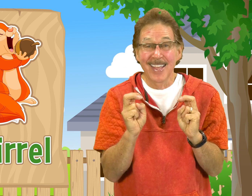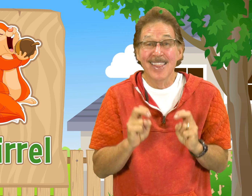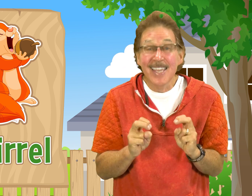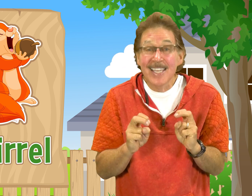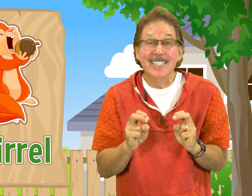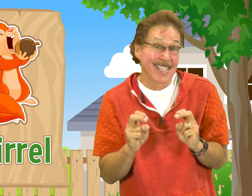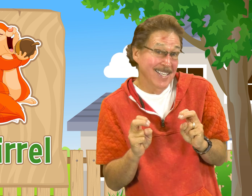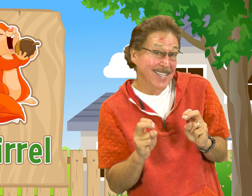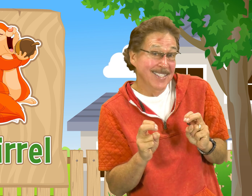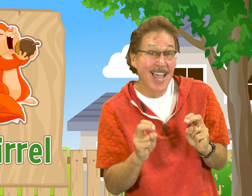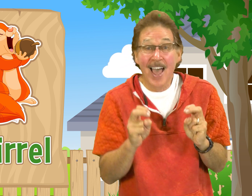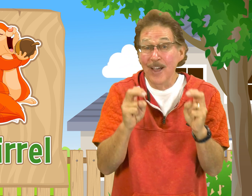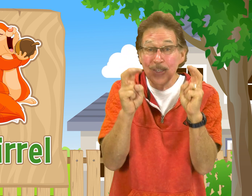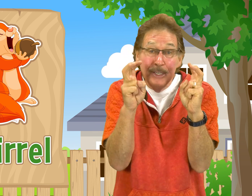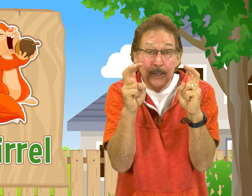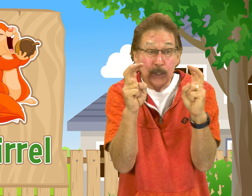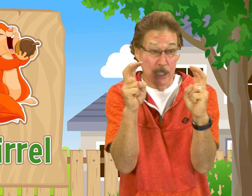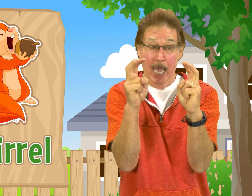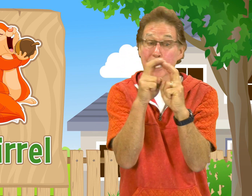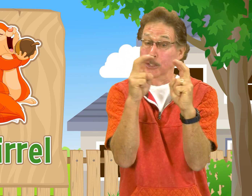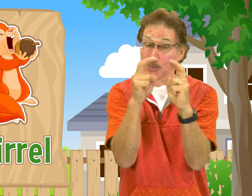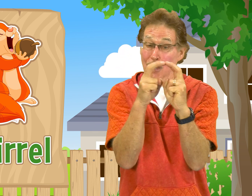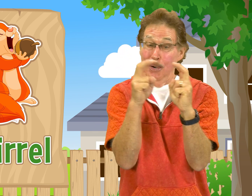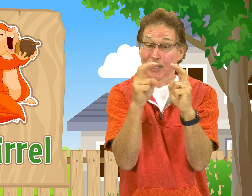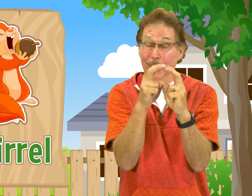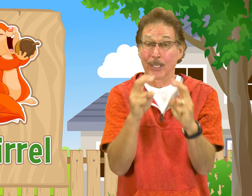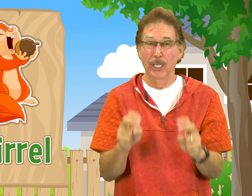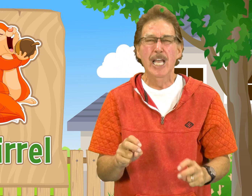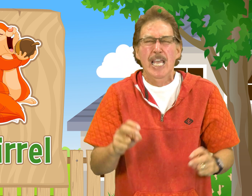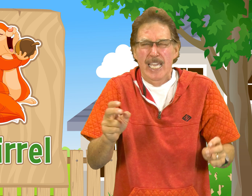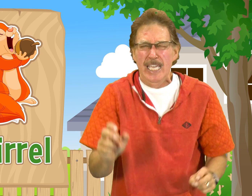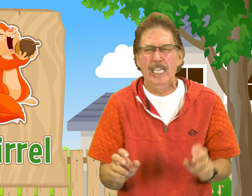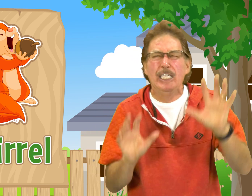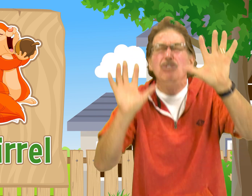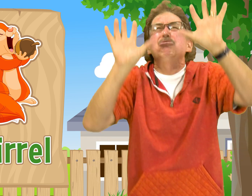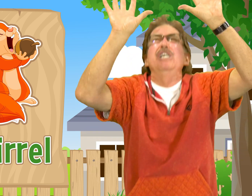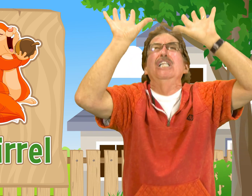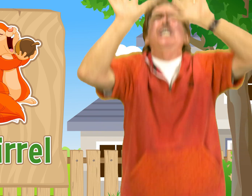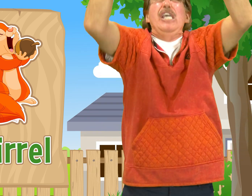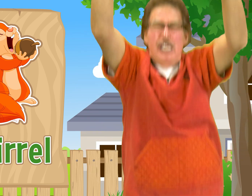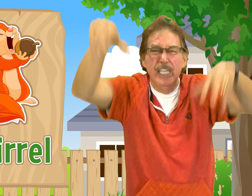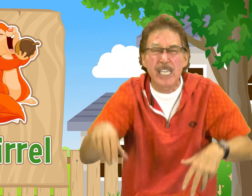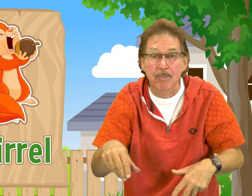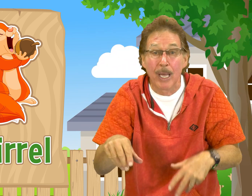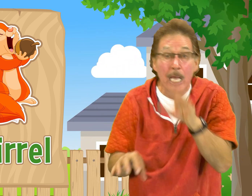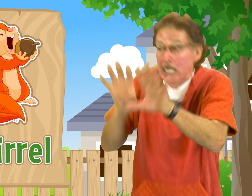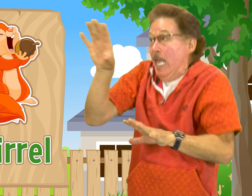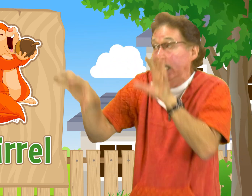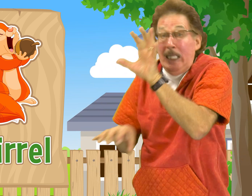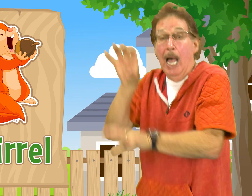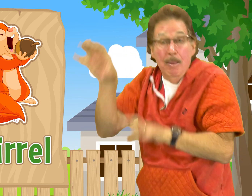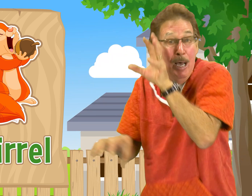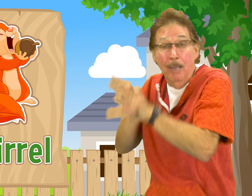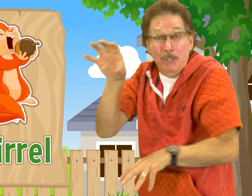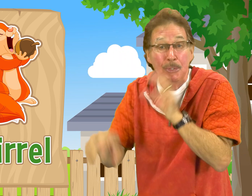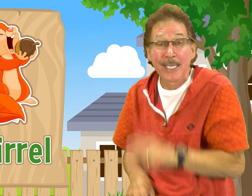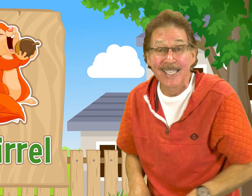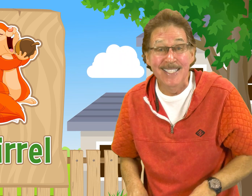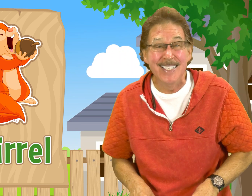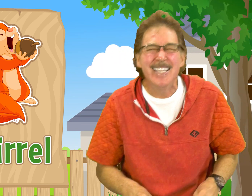This is how you sign squirrel It can really leap And climb up trees